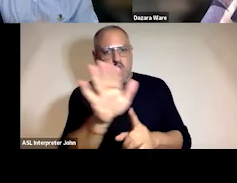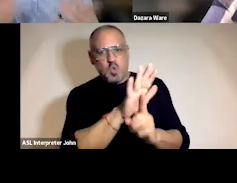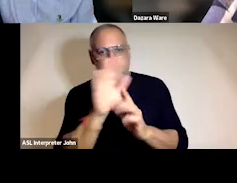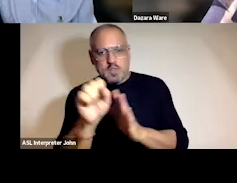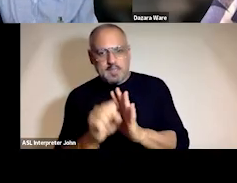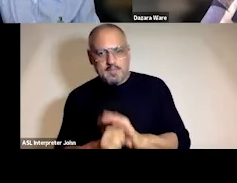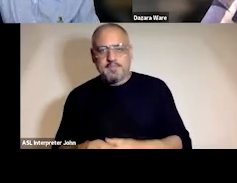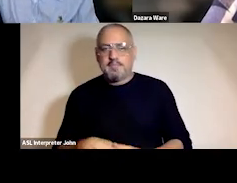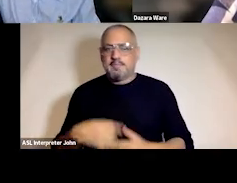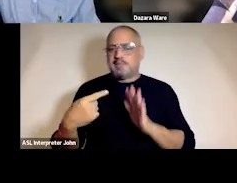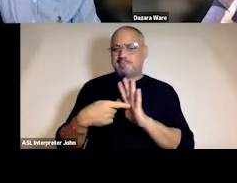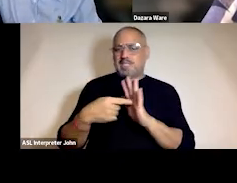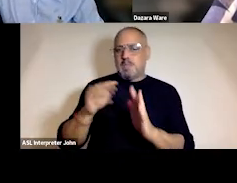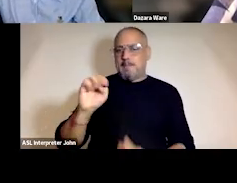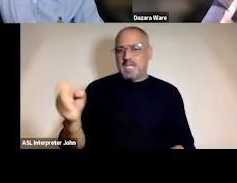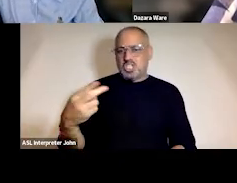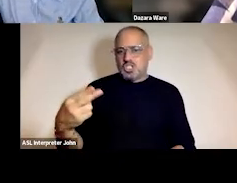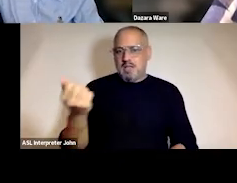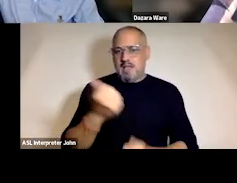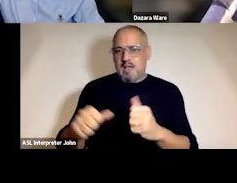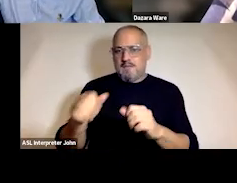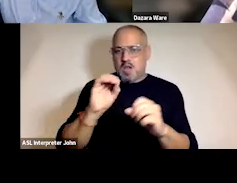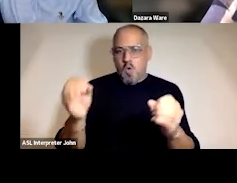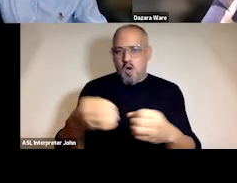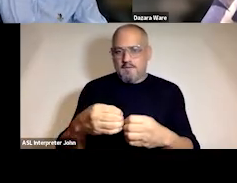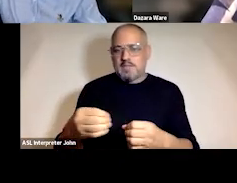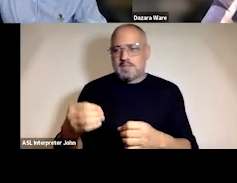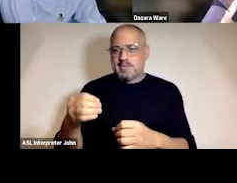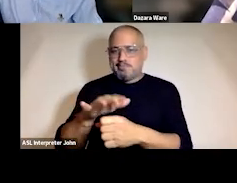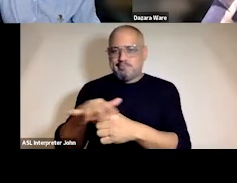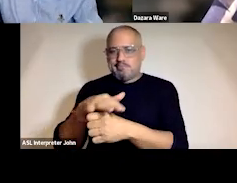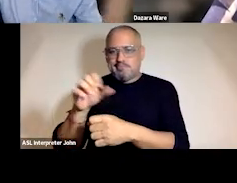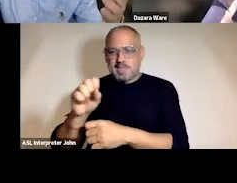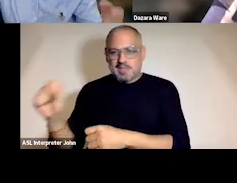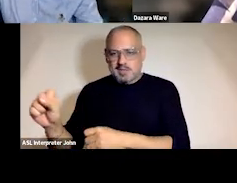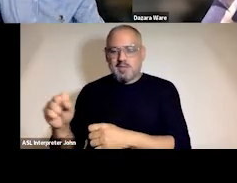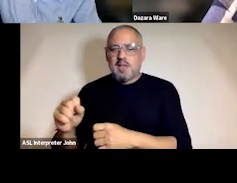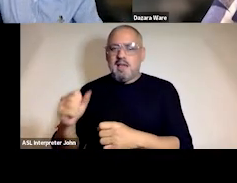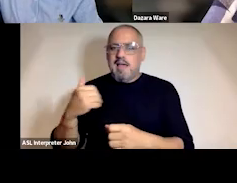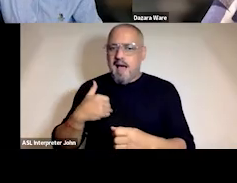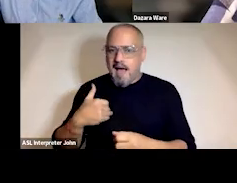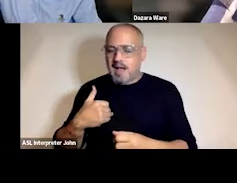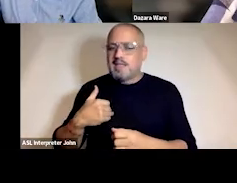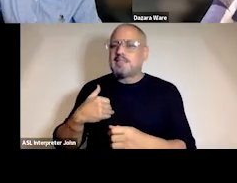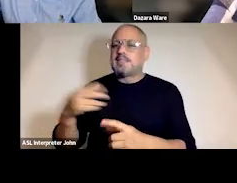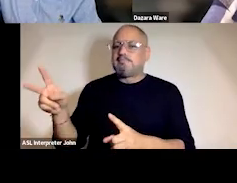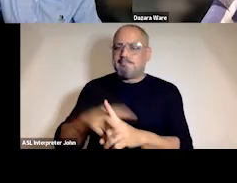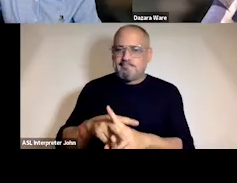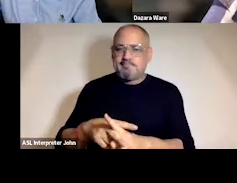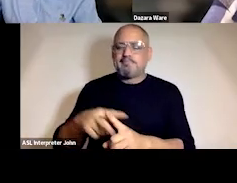For example, Michigan, every field office in Michigan for Social Security has a designated SOAR contact.